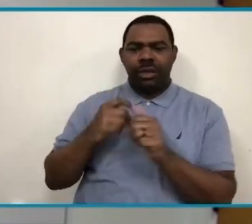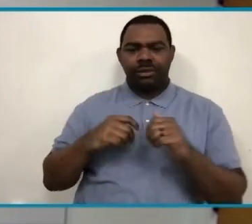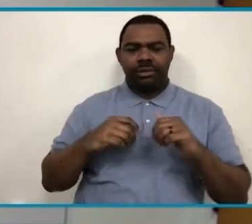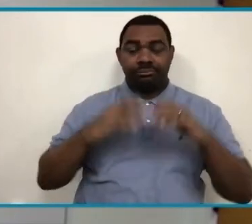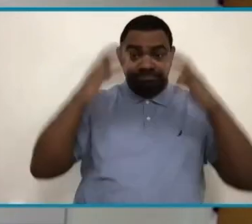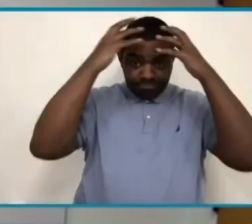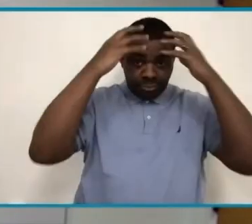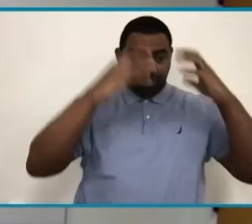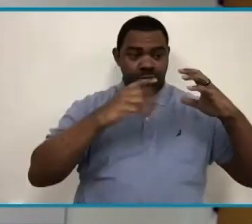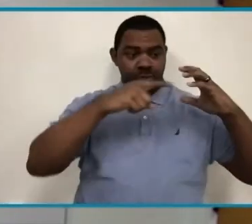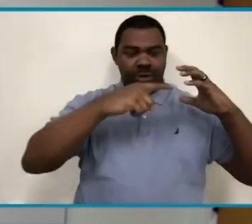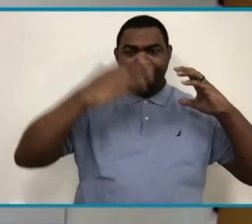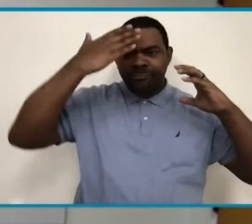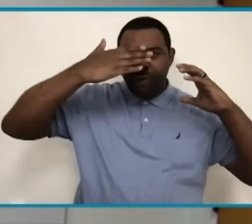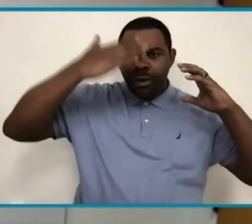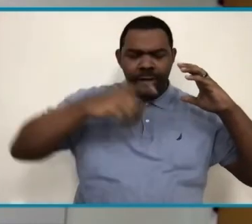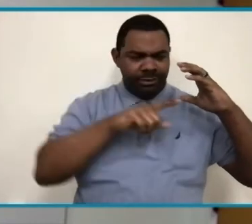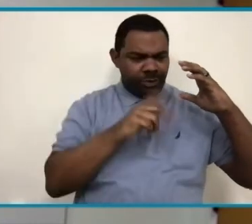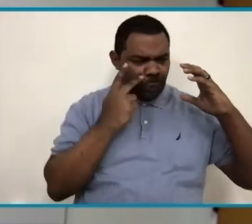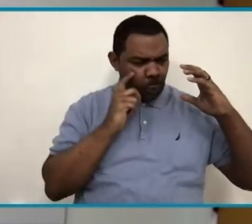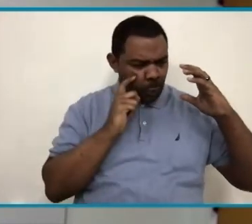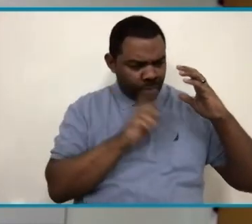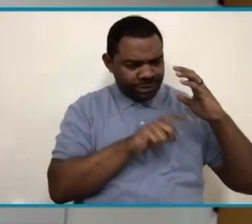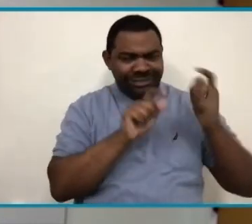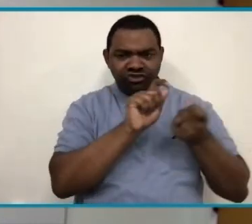in that system over time with treatment.